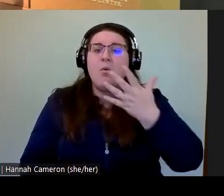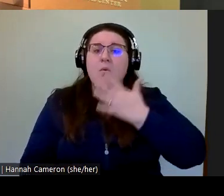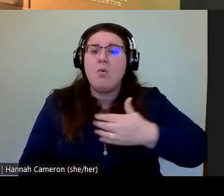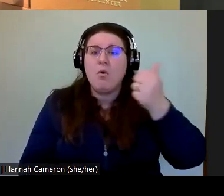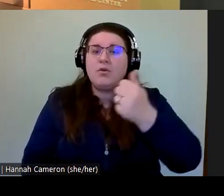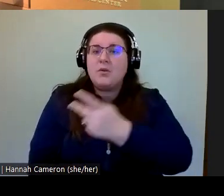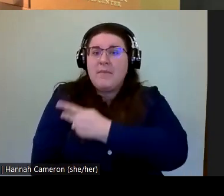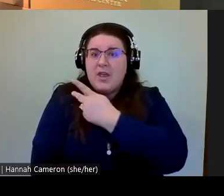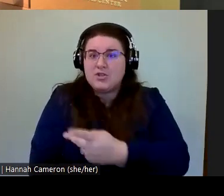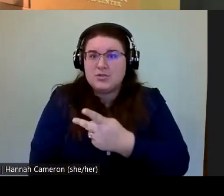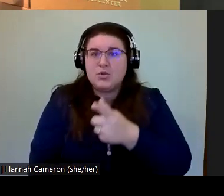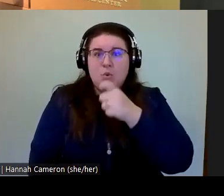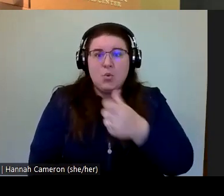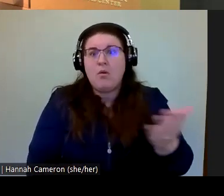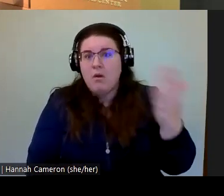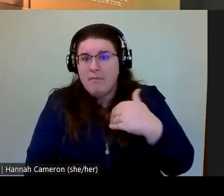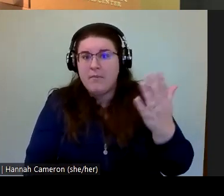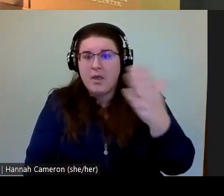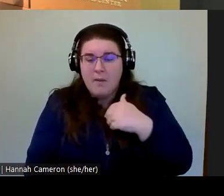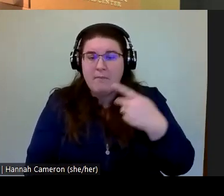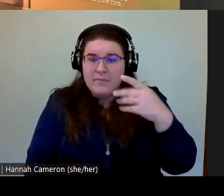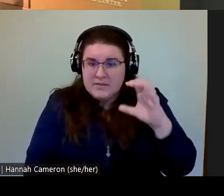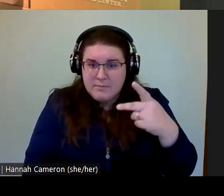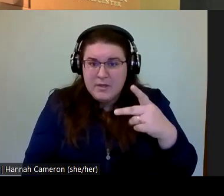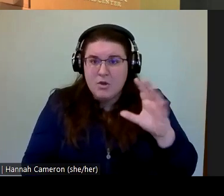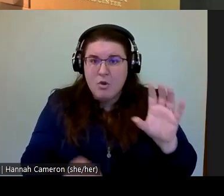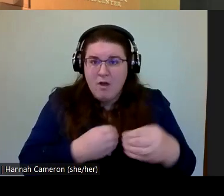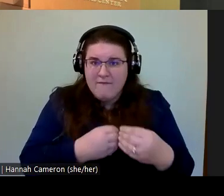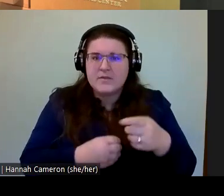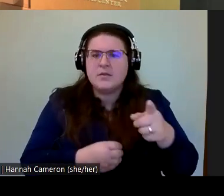been bringing into the primary care clinics for this care who were getting more and more isolated